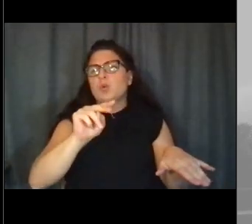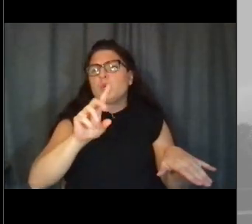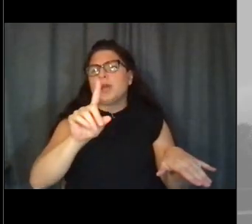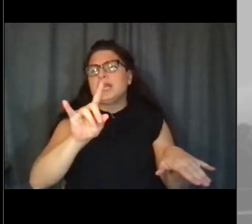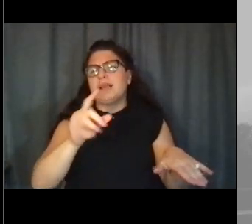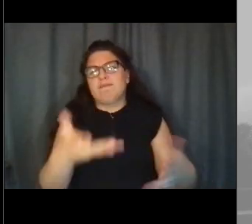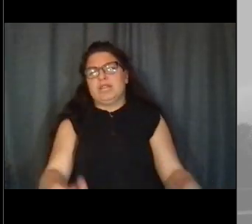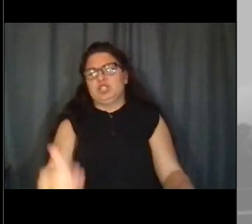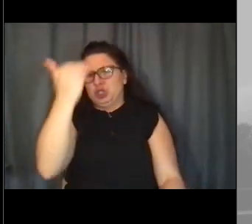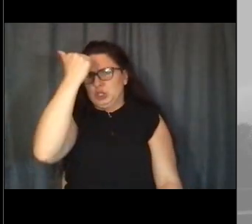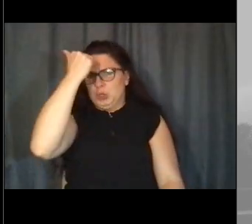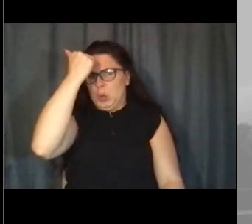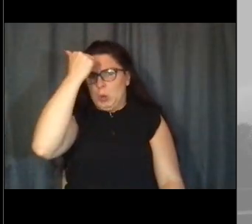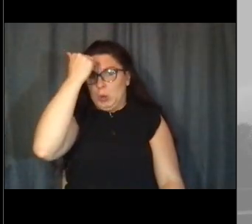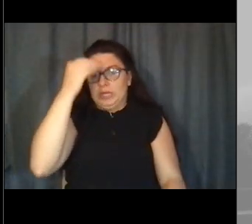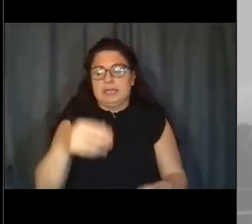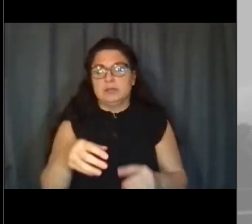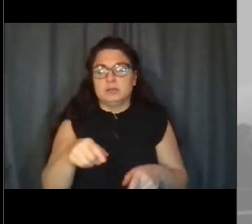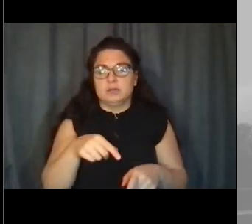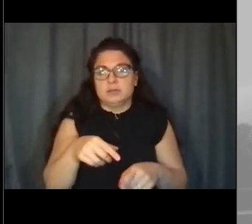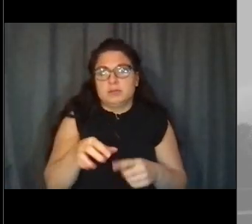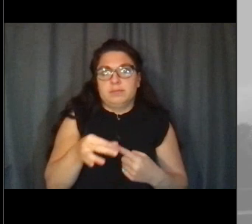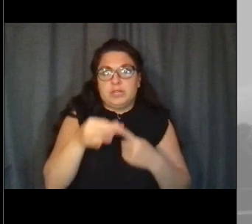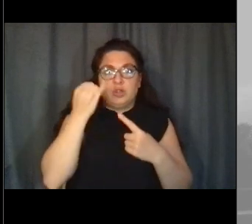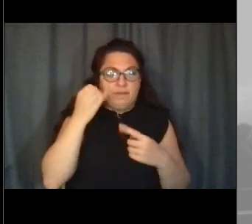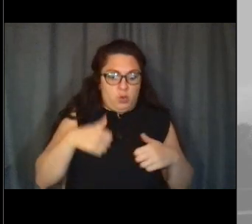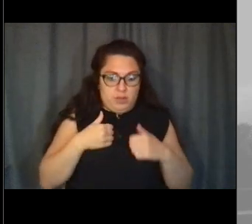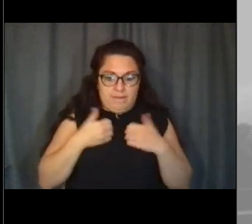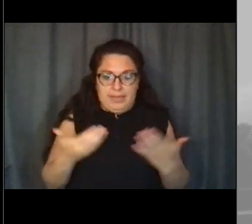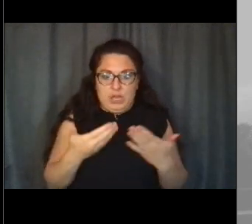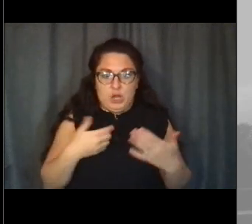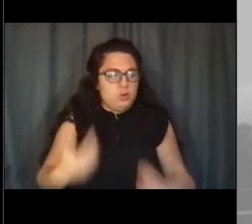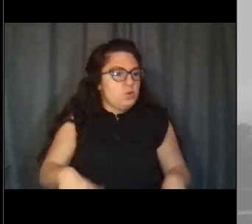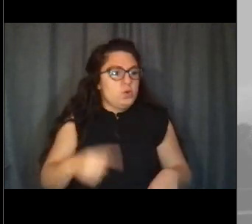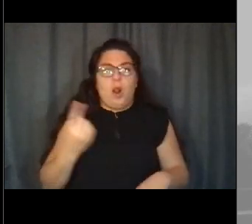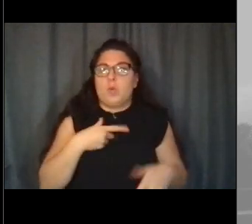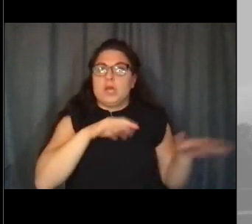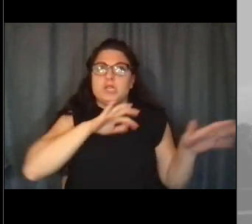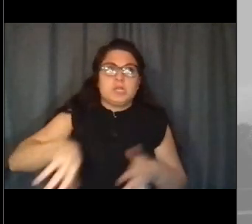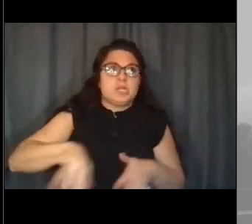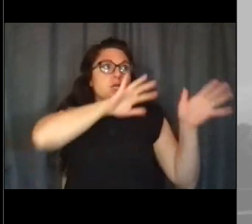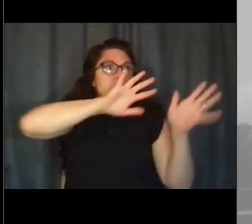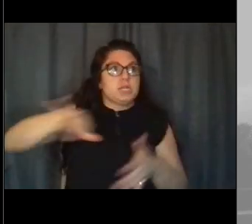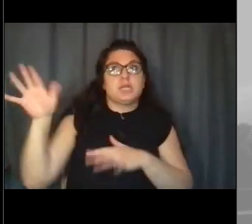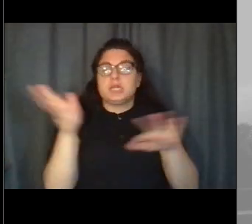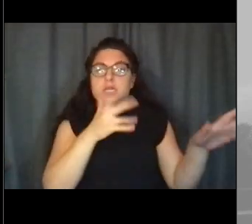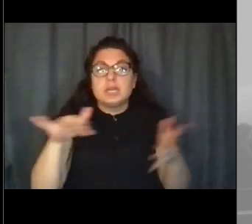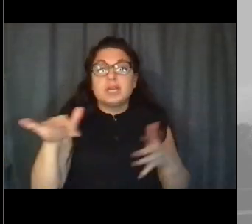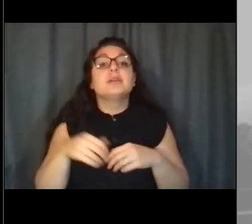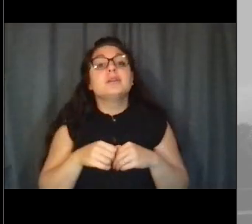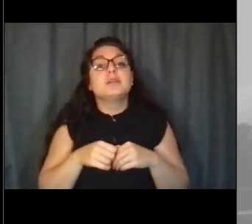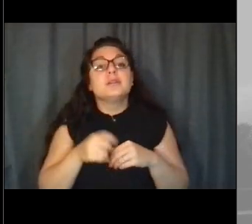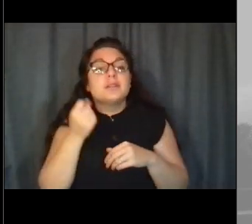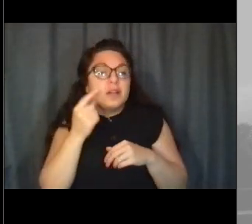you really know what it means to be windy outside. 'Cause it seems like it's always windy here, but those observations actually help us determine where those winds are occurring.